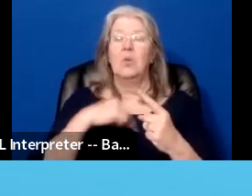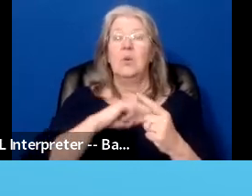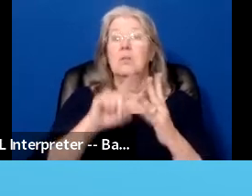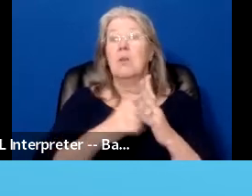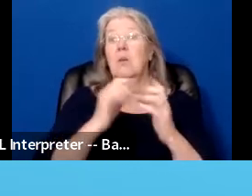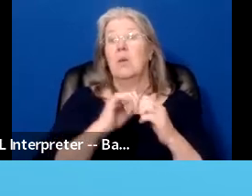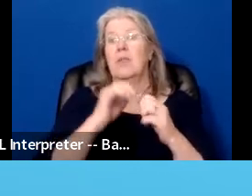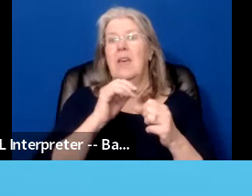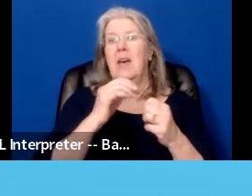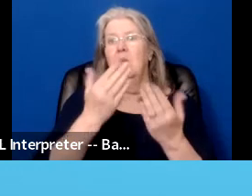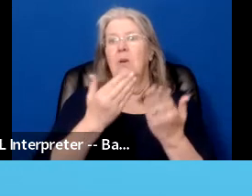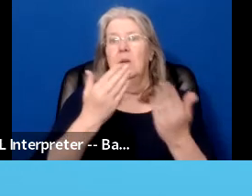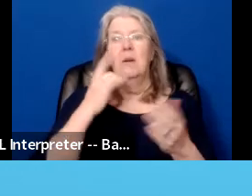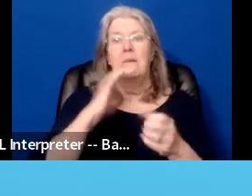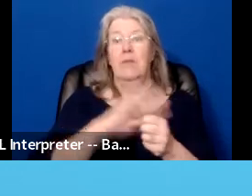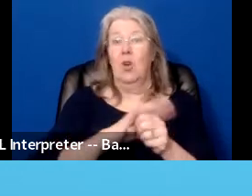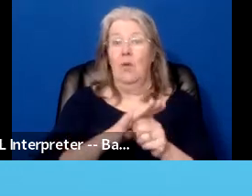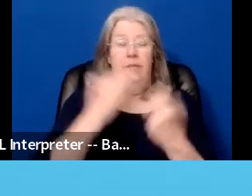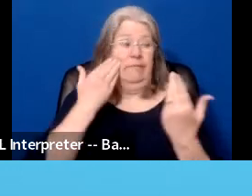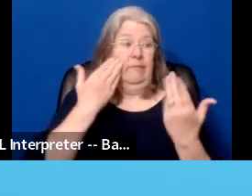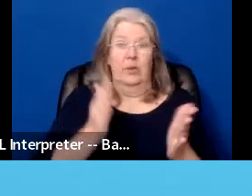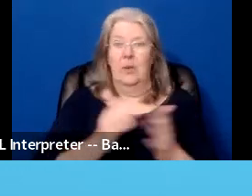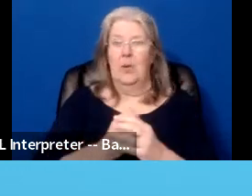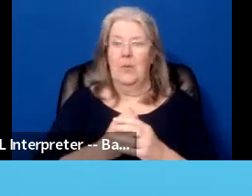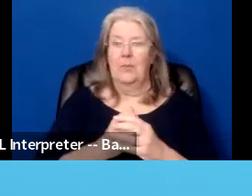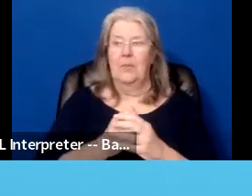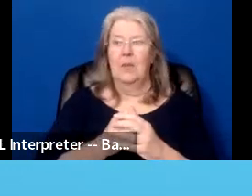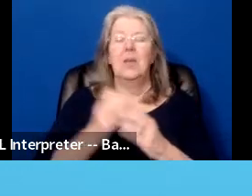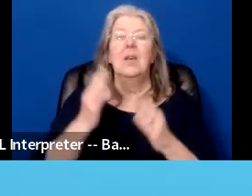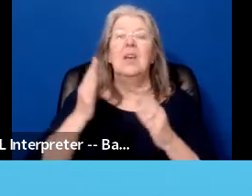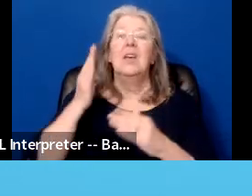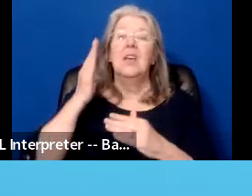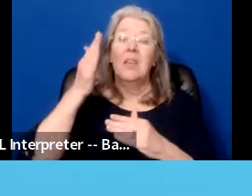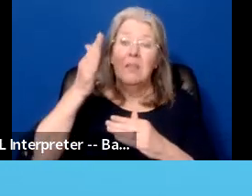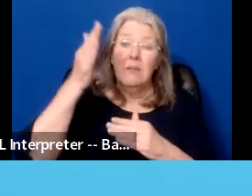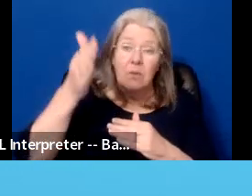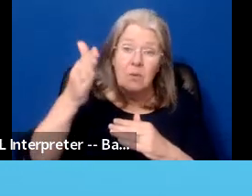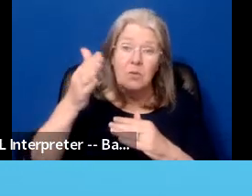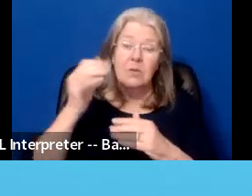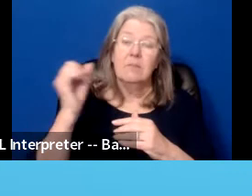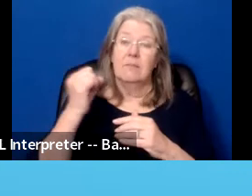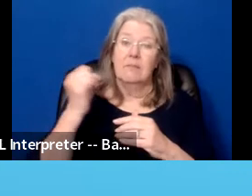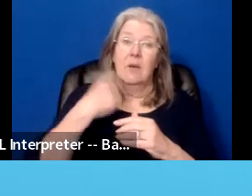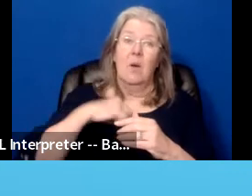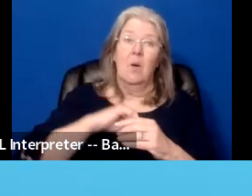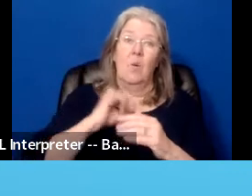COVID as well. And so looking to the future, I think that, you know, we will hopefully get this to a place where